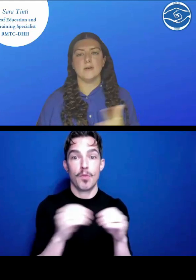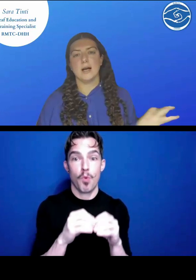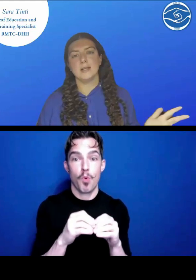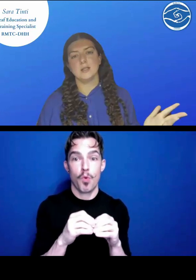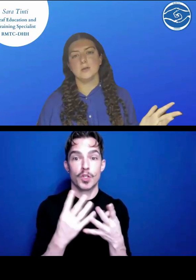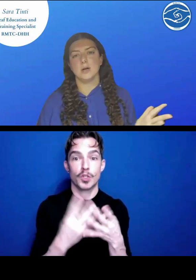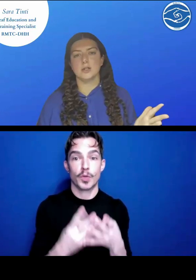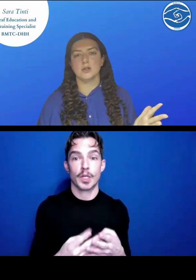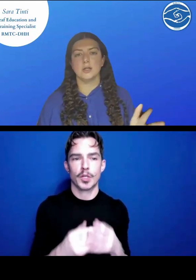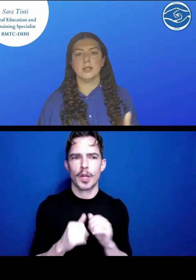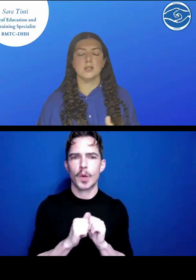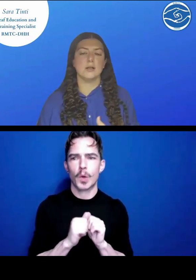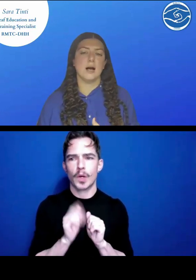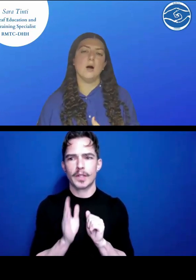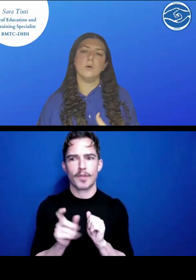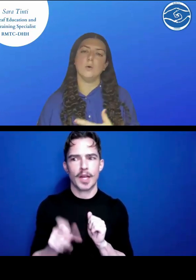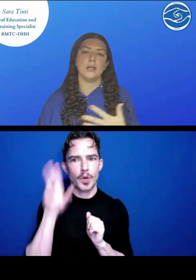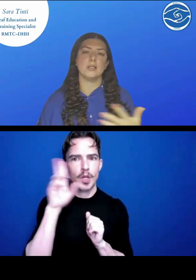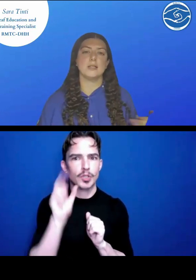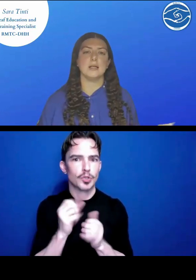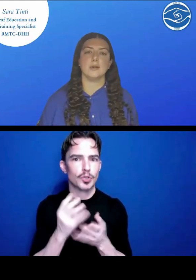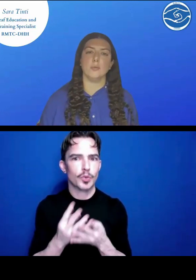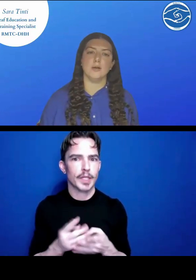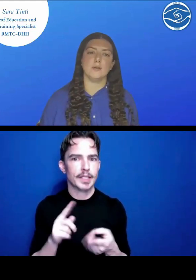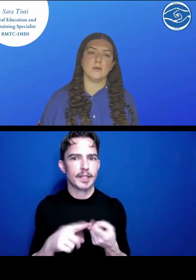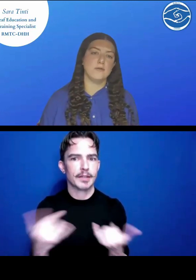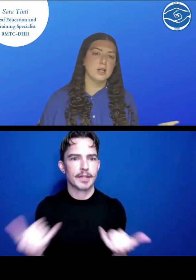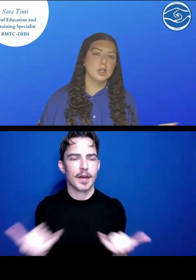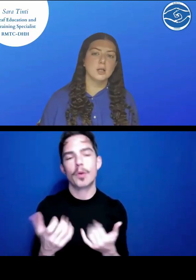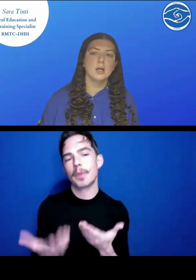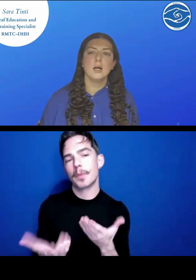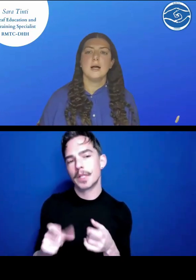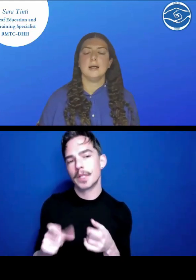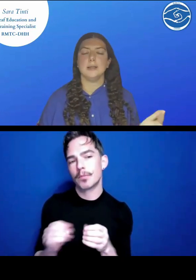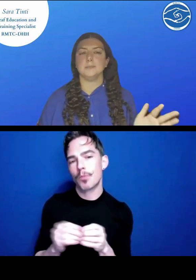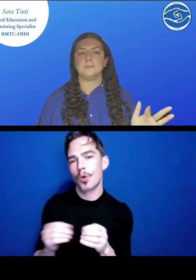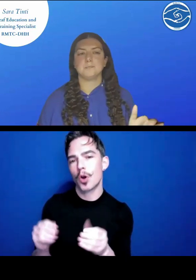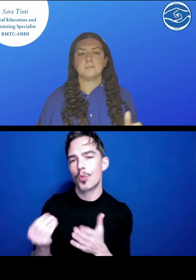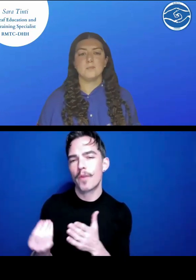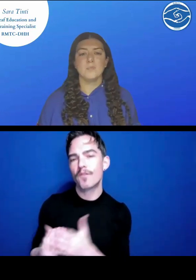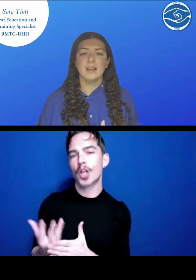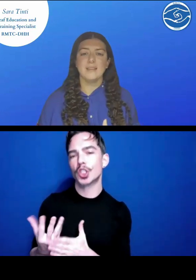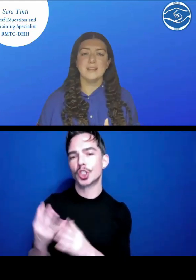I've never had to do Usher screenings till now or I just need a little bit of a refresher. Um,